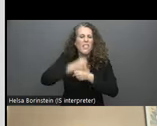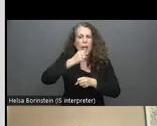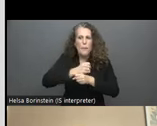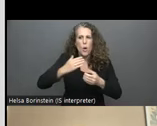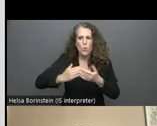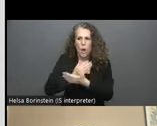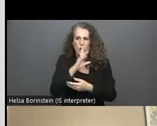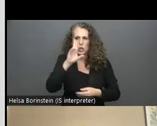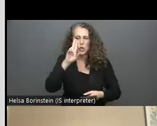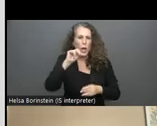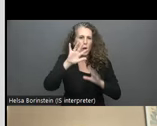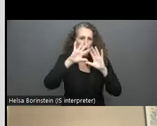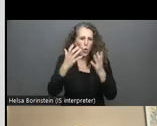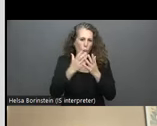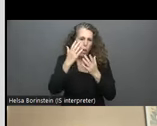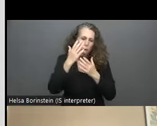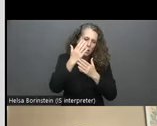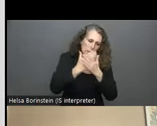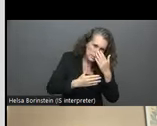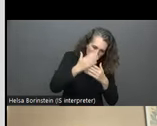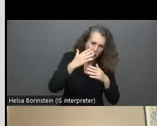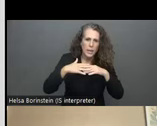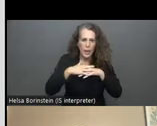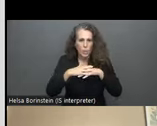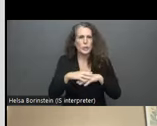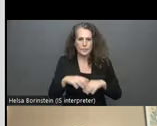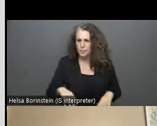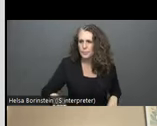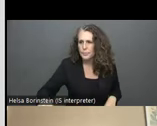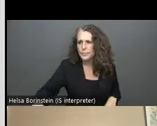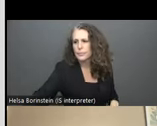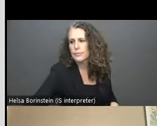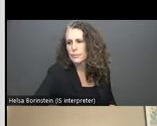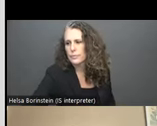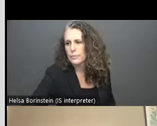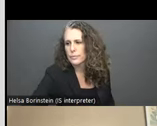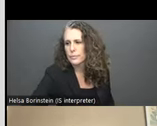include this issue, the keys to my boss, like assumed that who assume is hella,